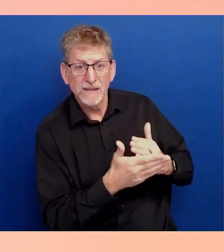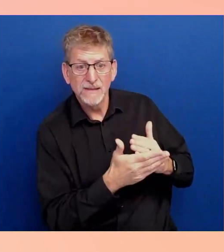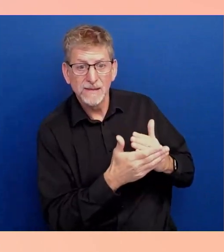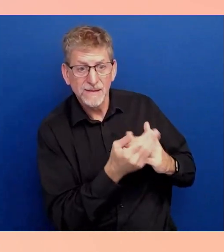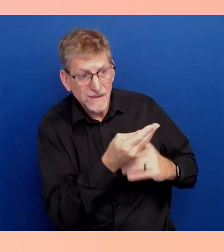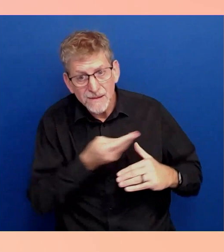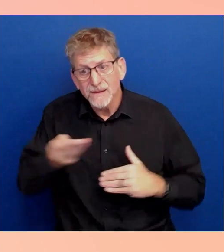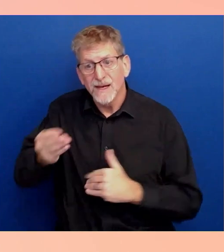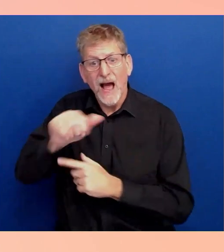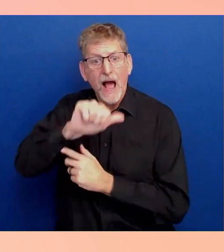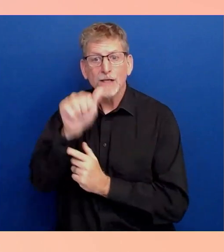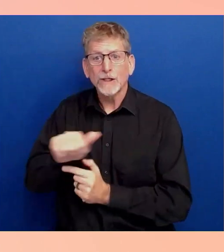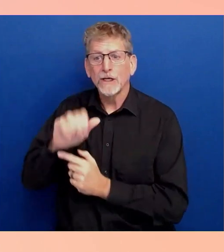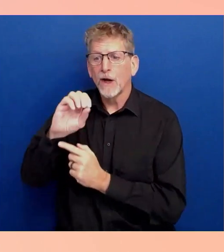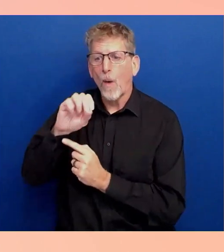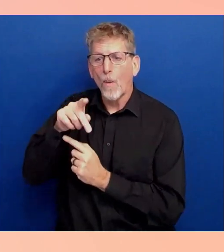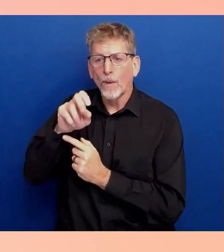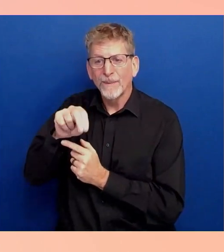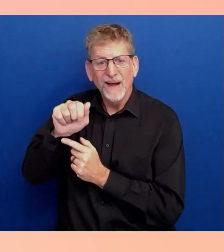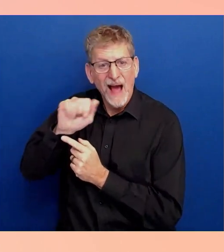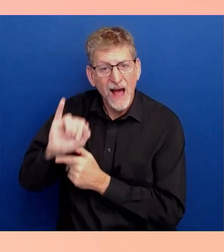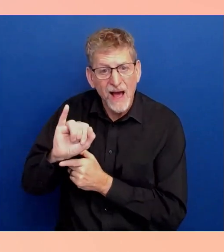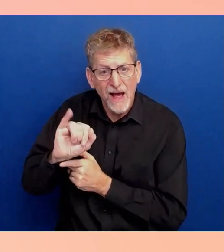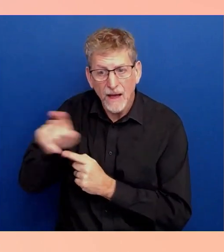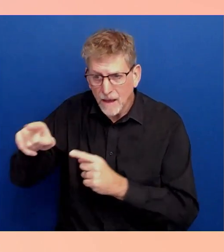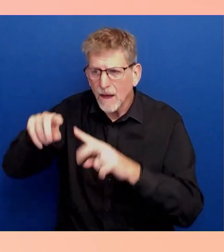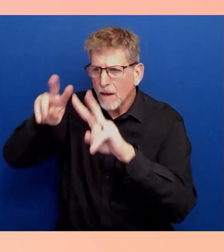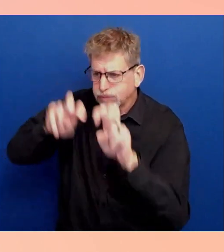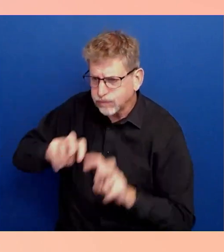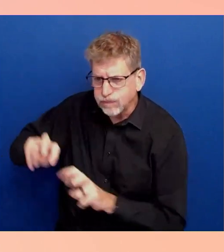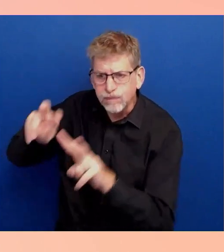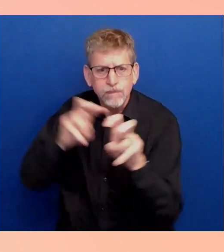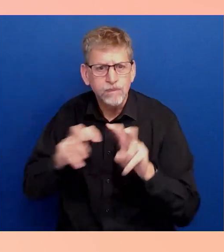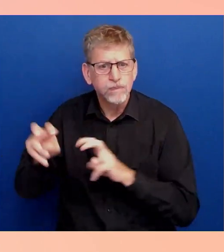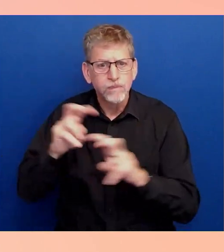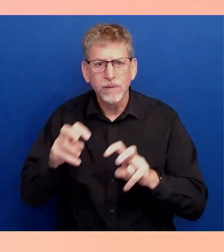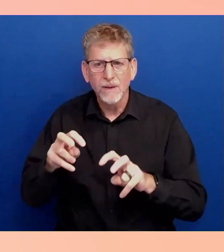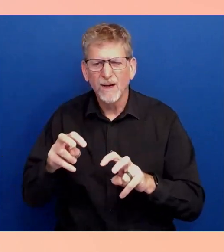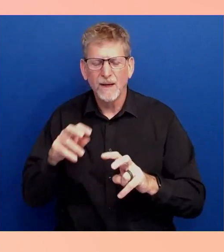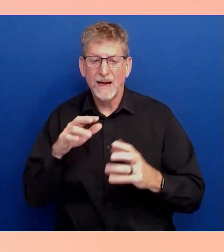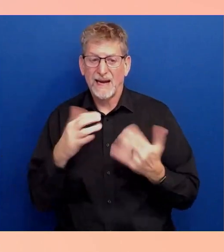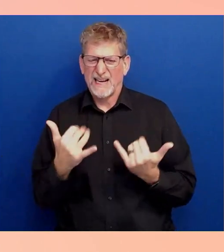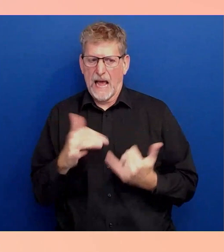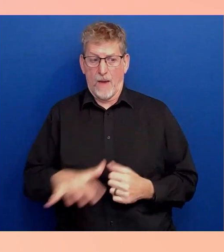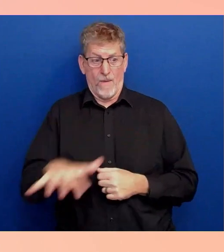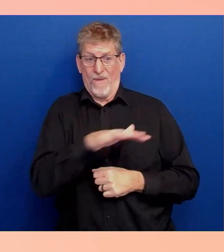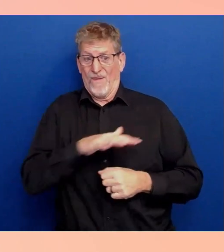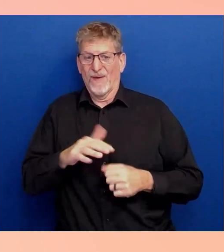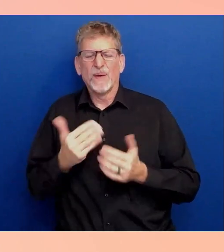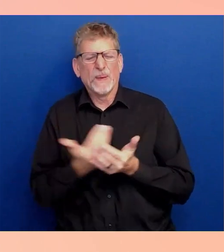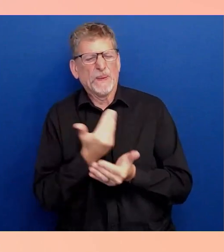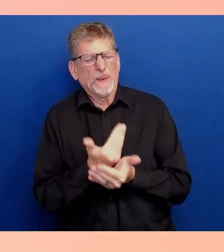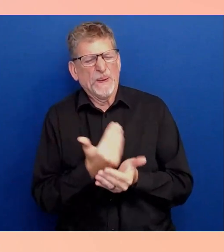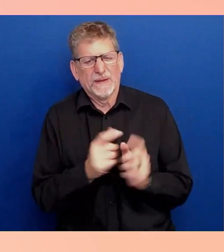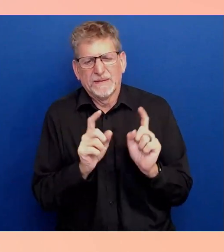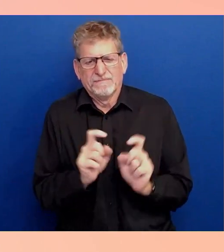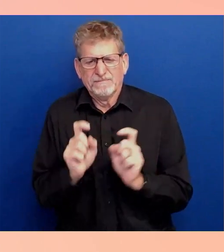This is very experimental at the moment, but we are so excited about the result and